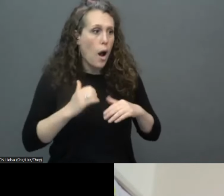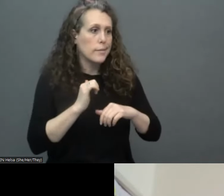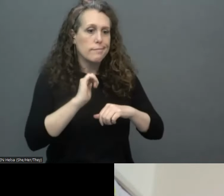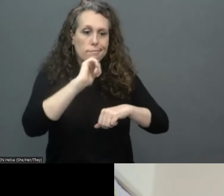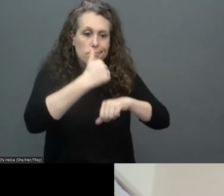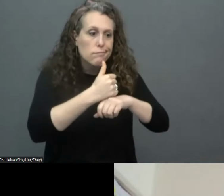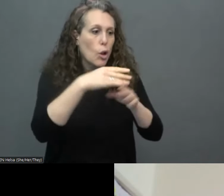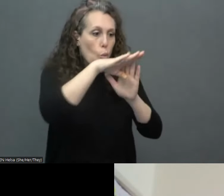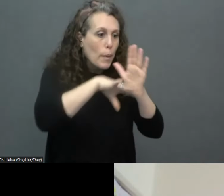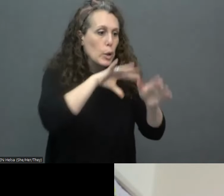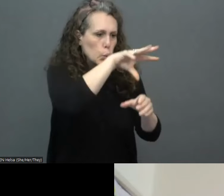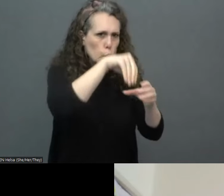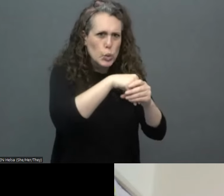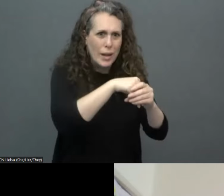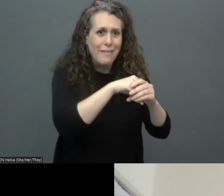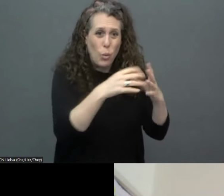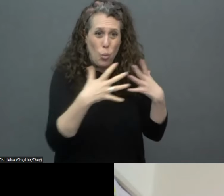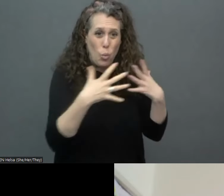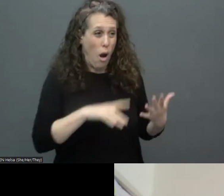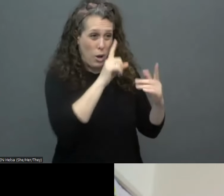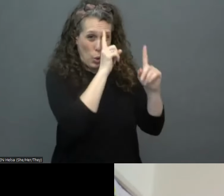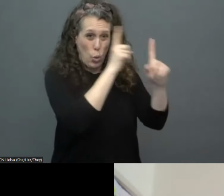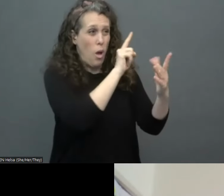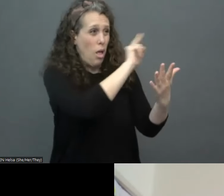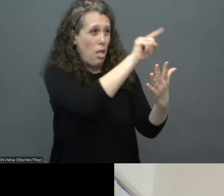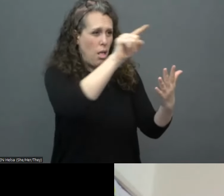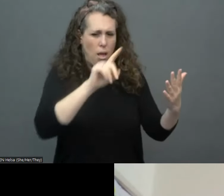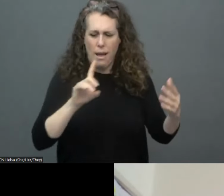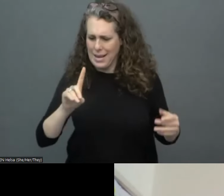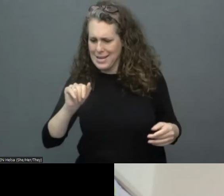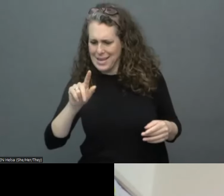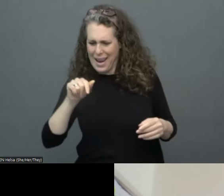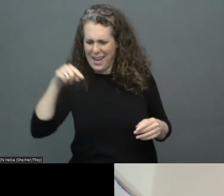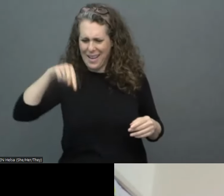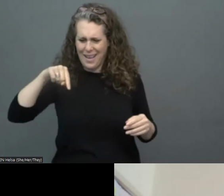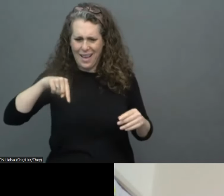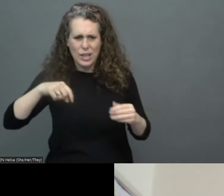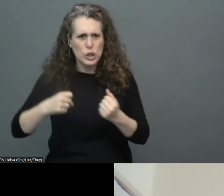inclusive programming. But also how each type of data could be collected.